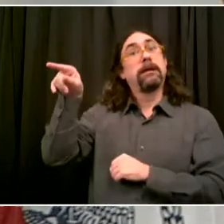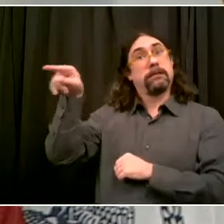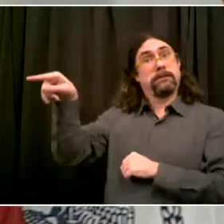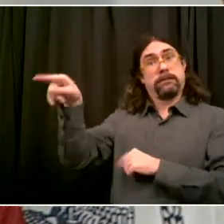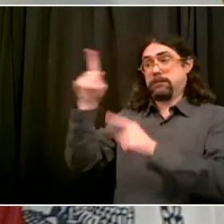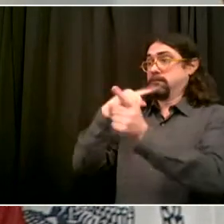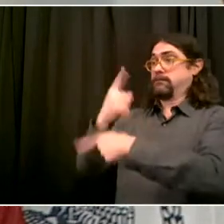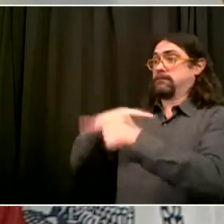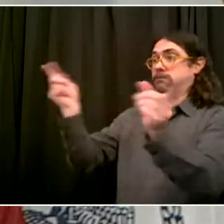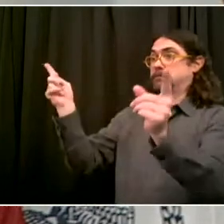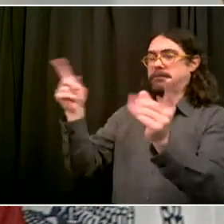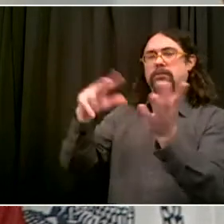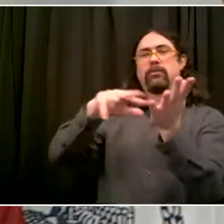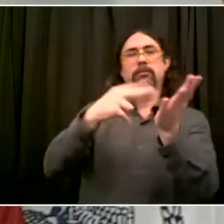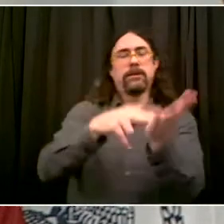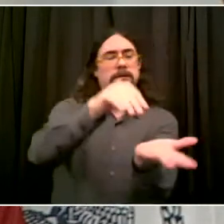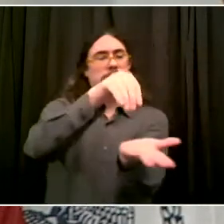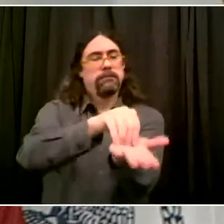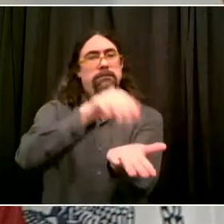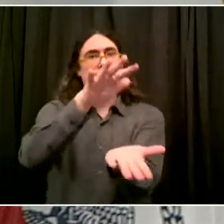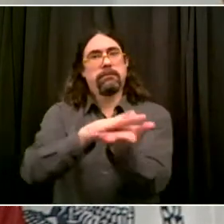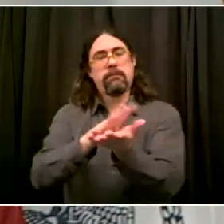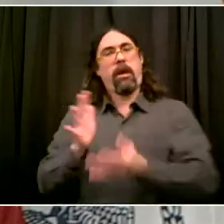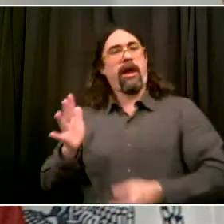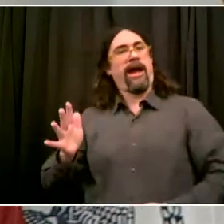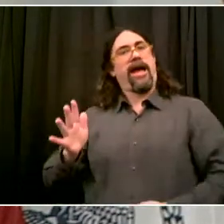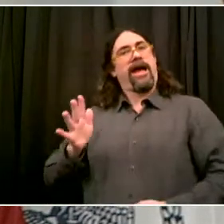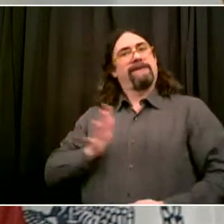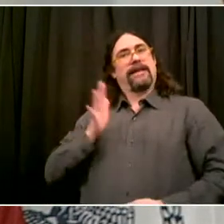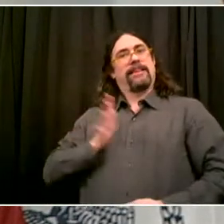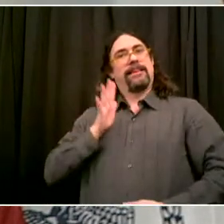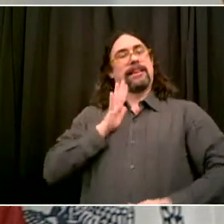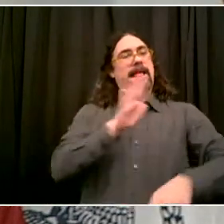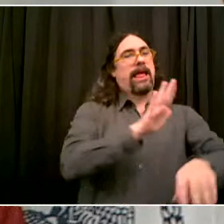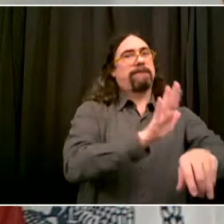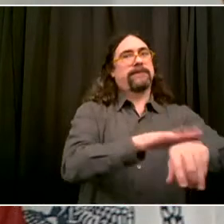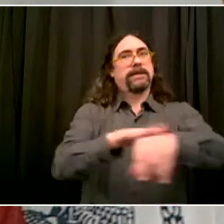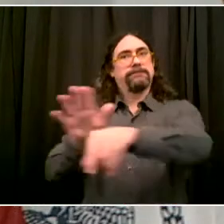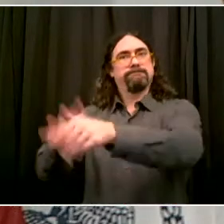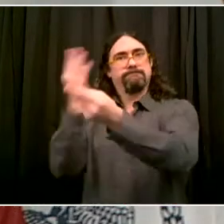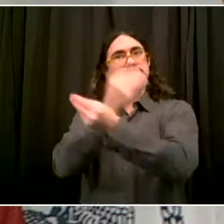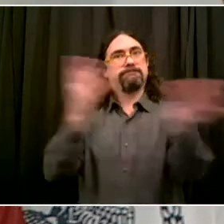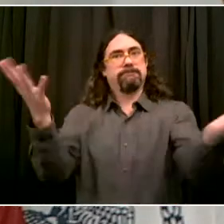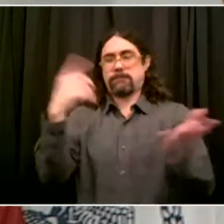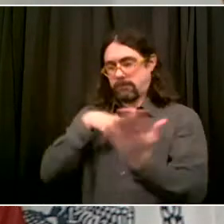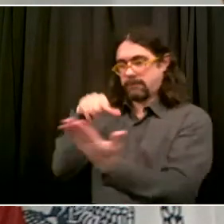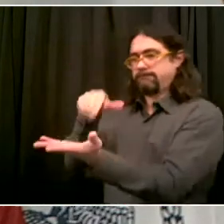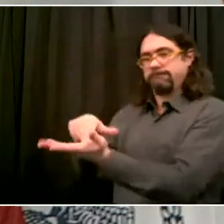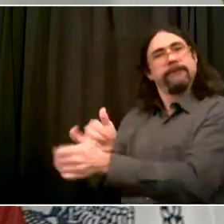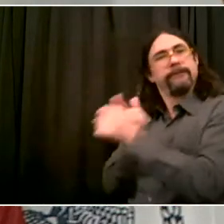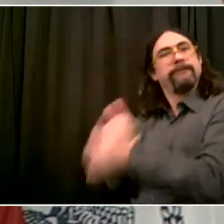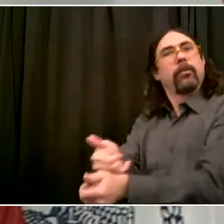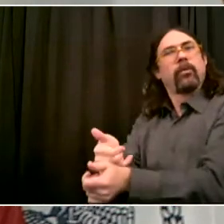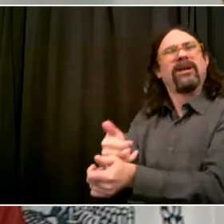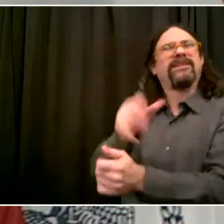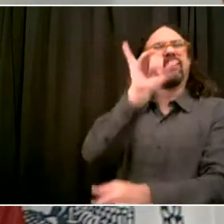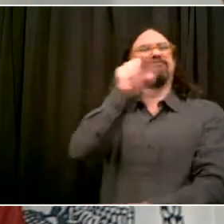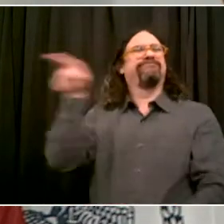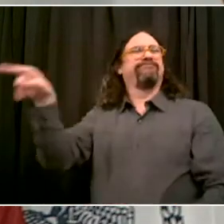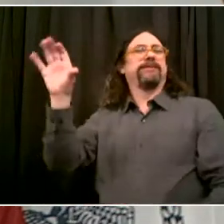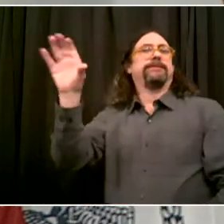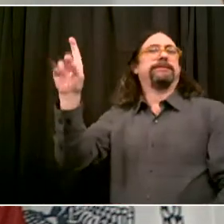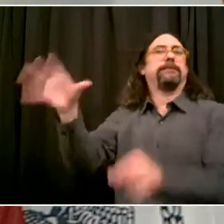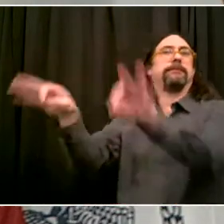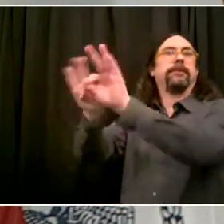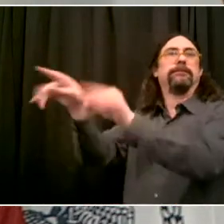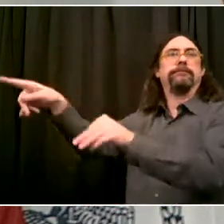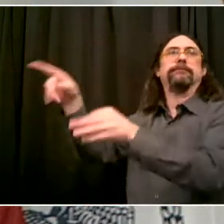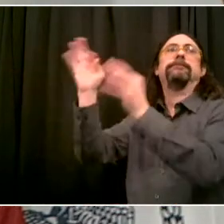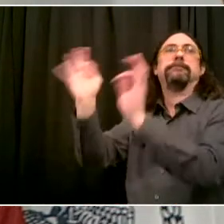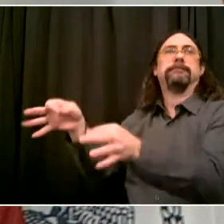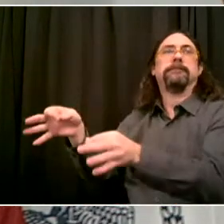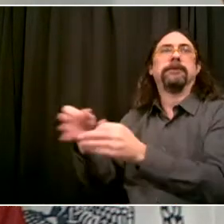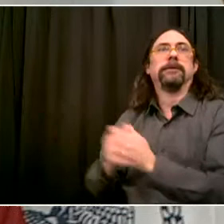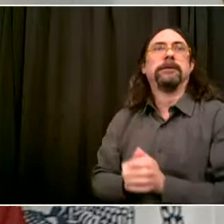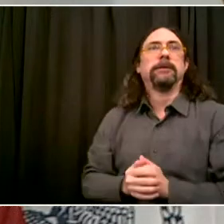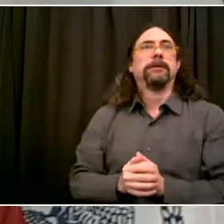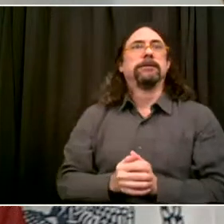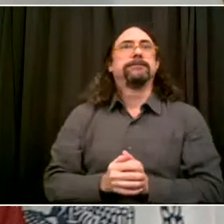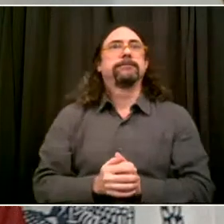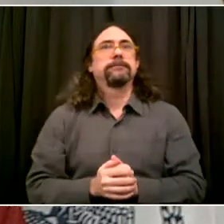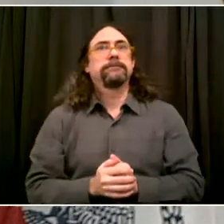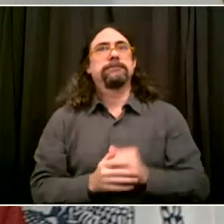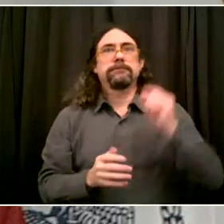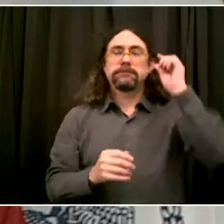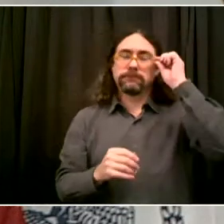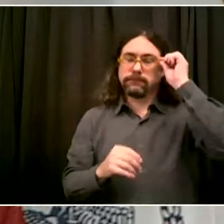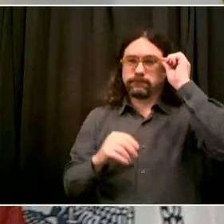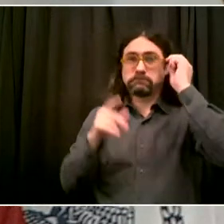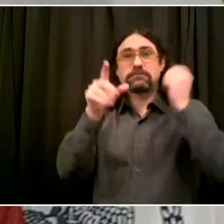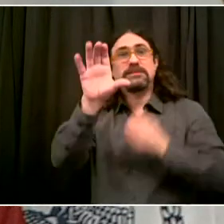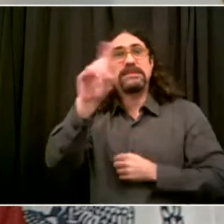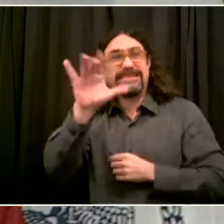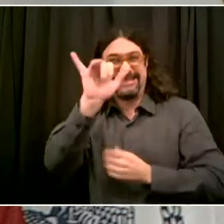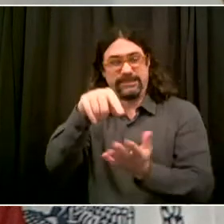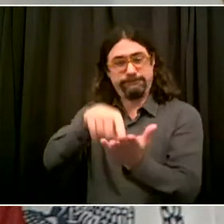ADVISORY, ONCE YOU GET TO THAT